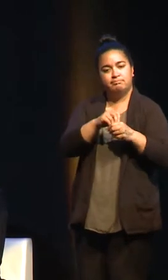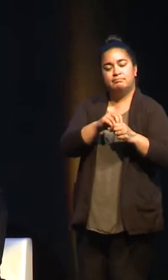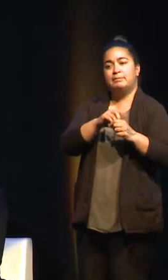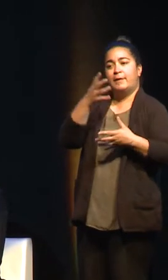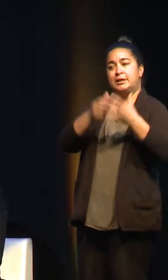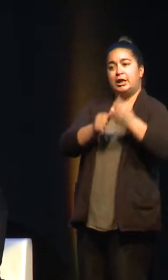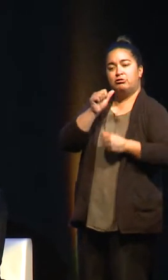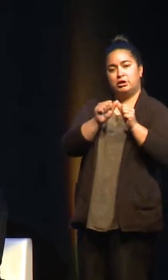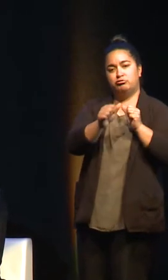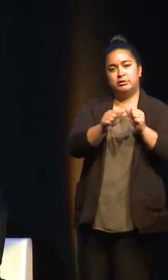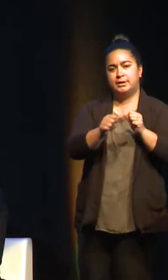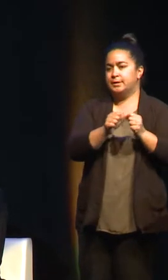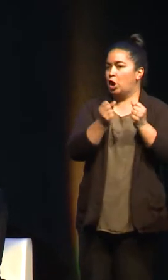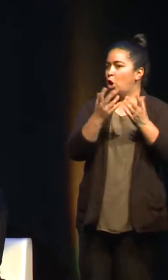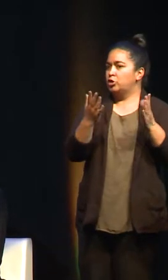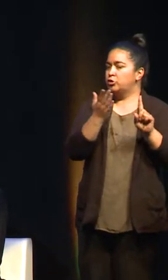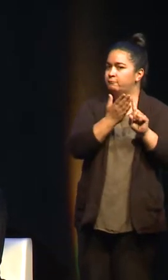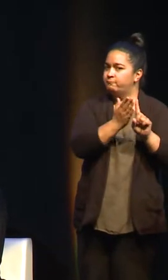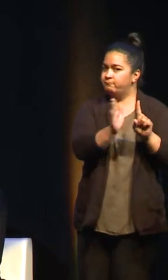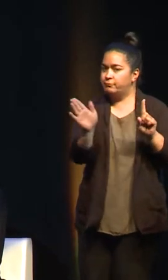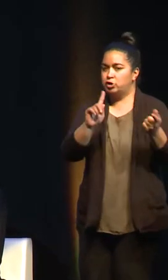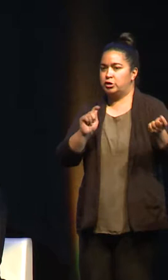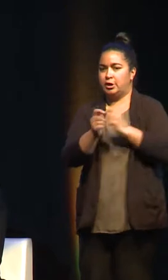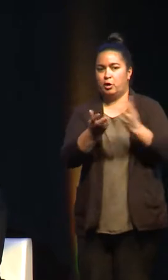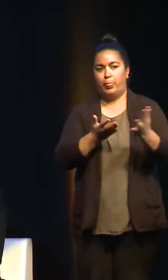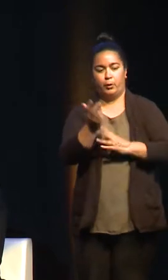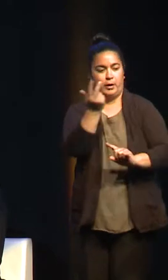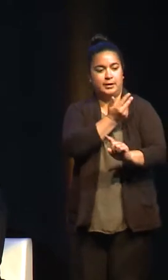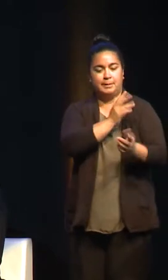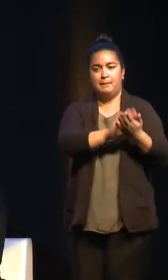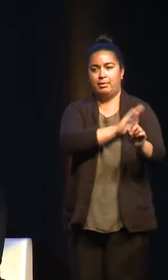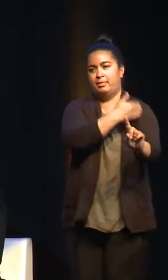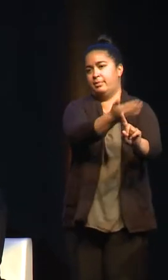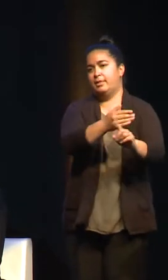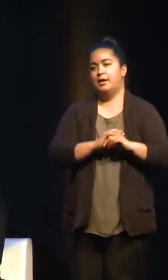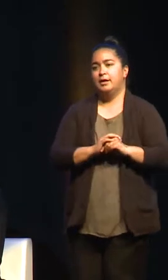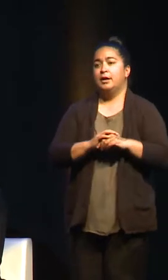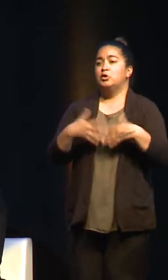significant movement over the course of that period of time. So dairy and Z has invested